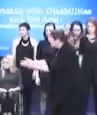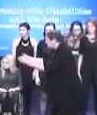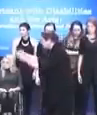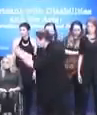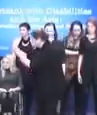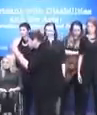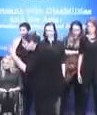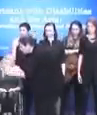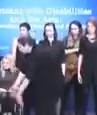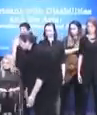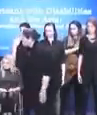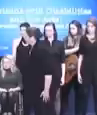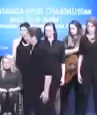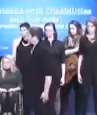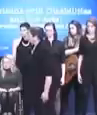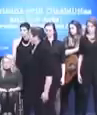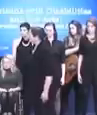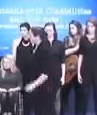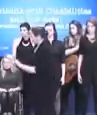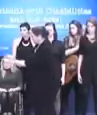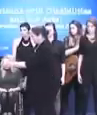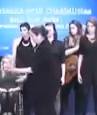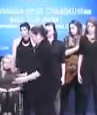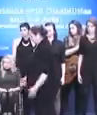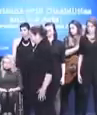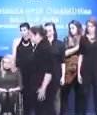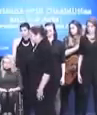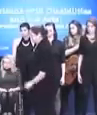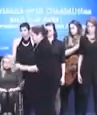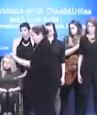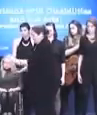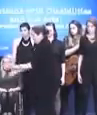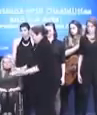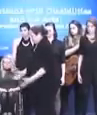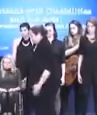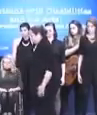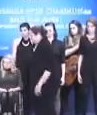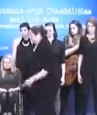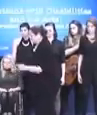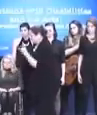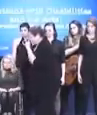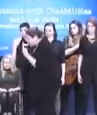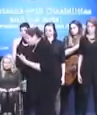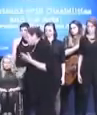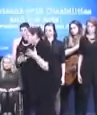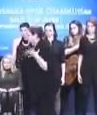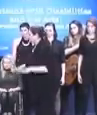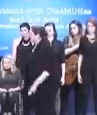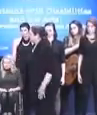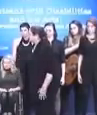[Wendla’s Mom] Goodness, look at you! In that… that kindergarten dress.